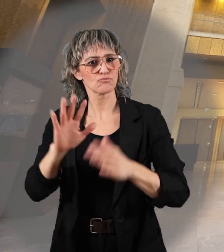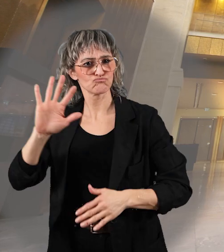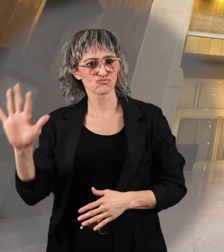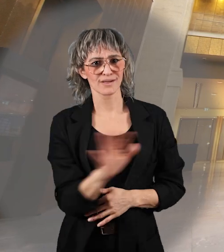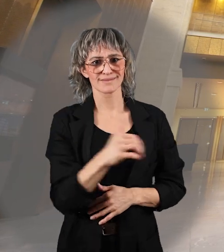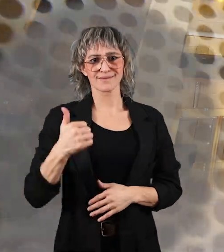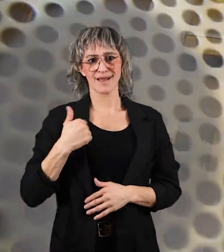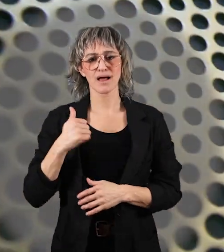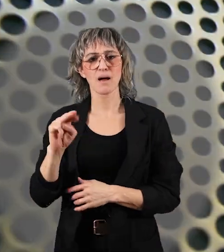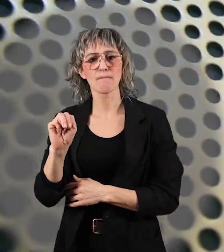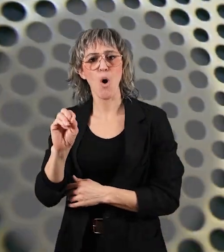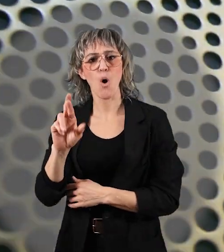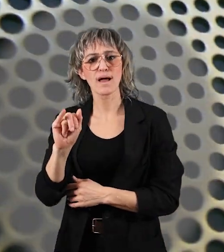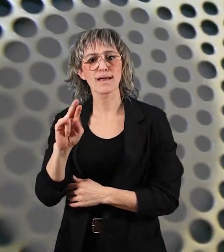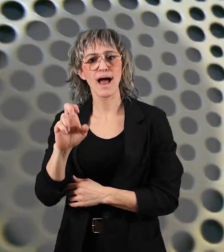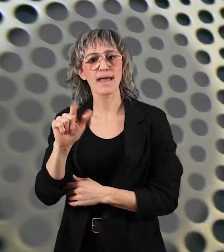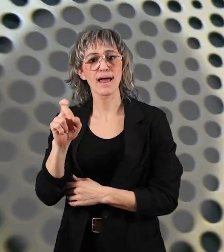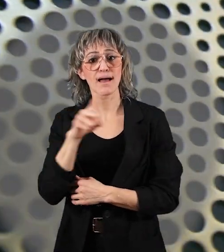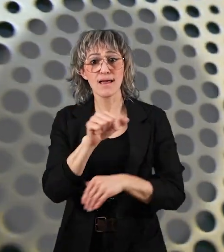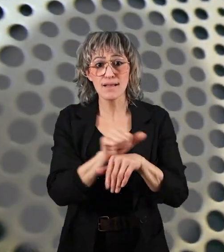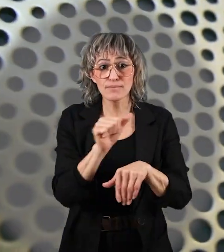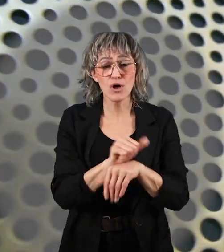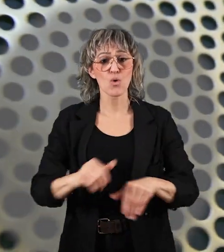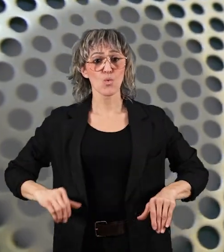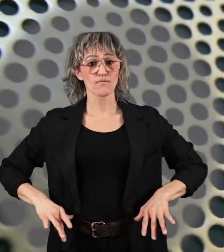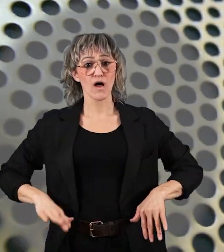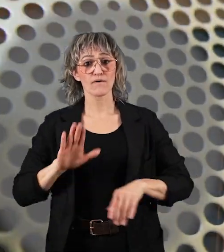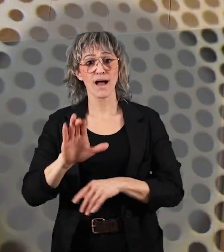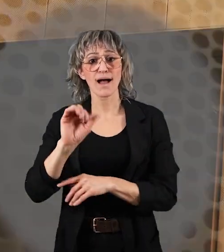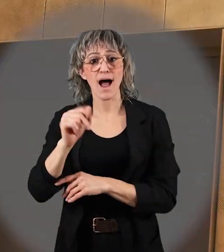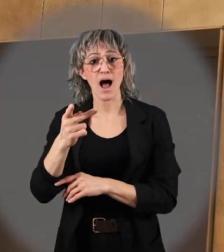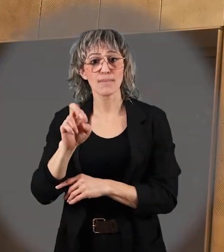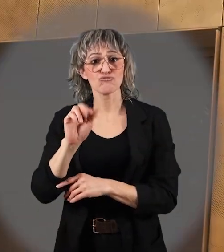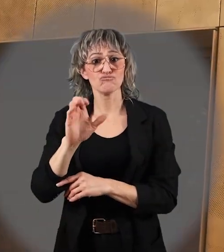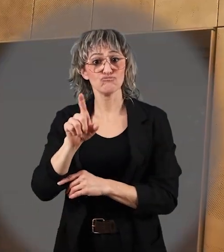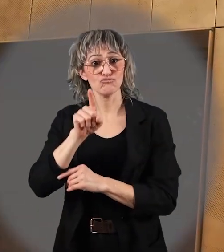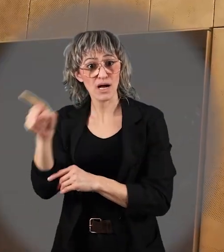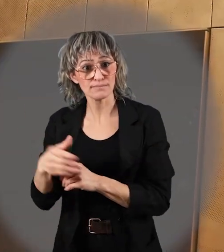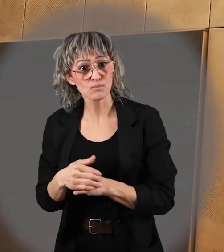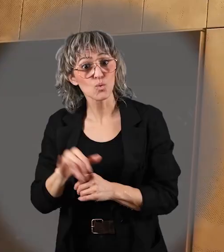Perforated bronze panoramas show scenes from across Canada: